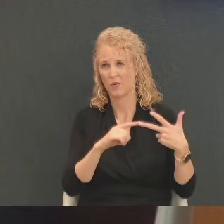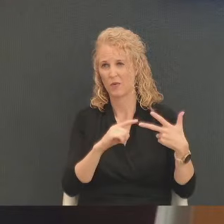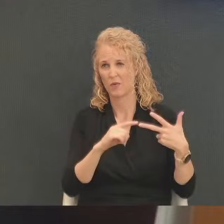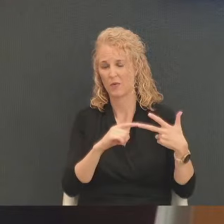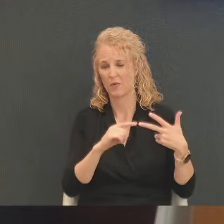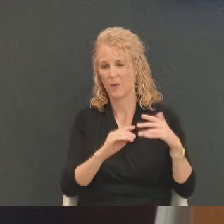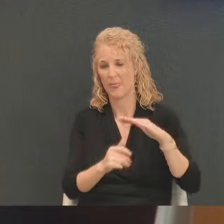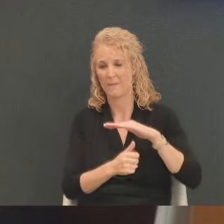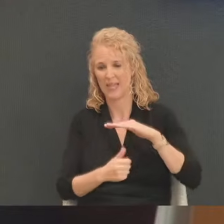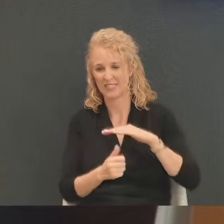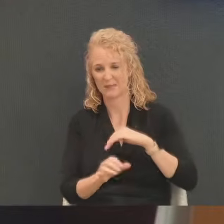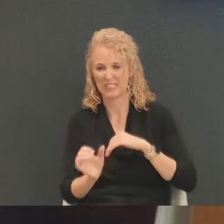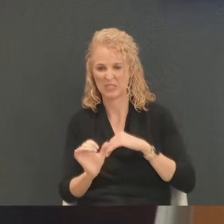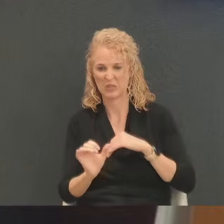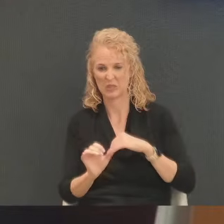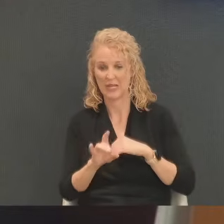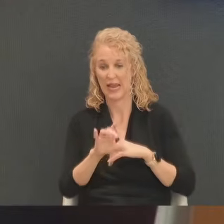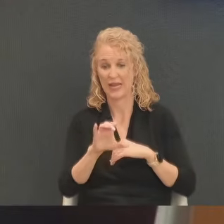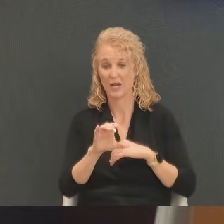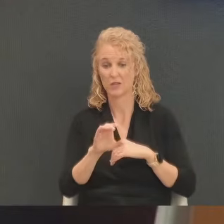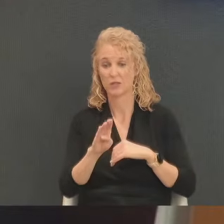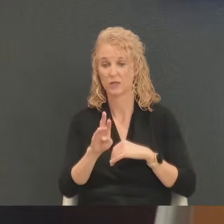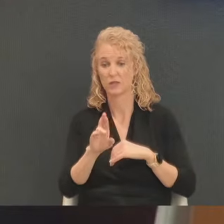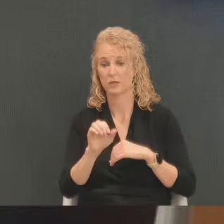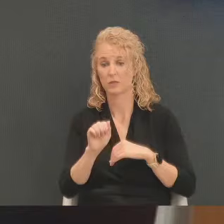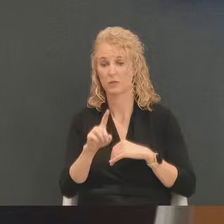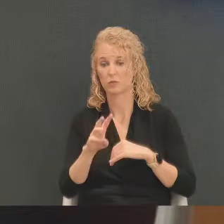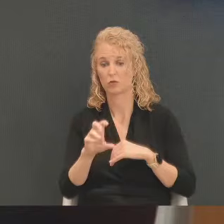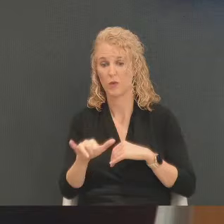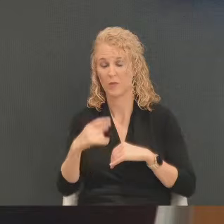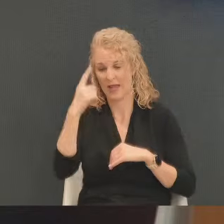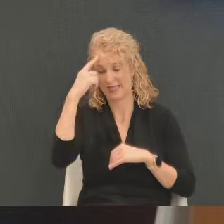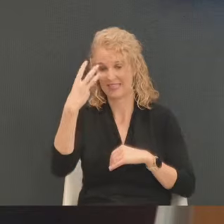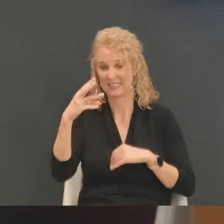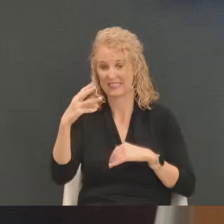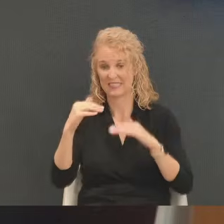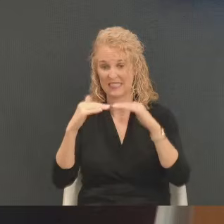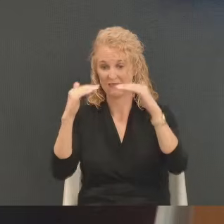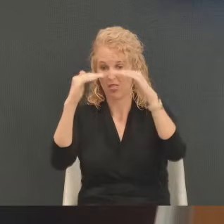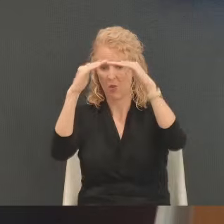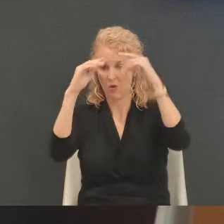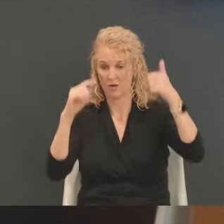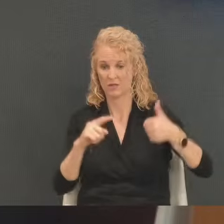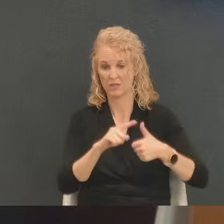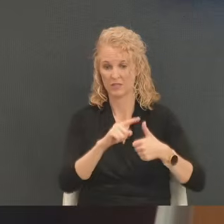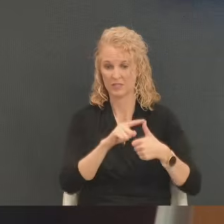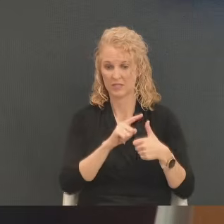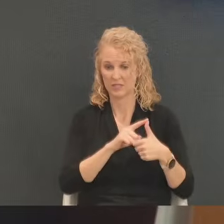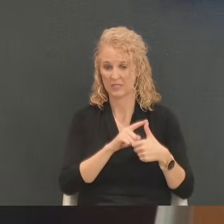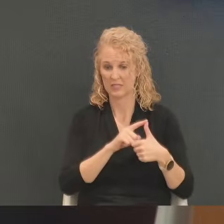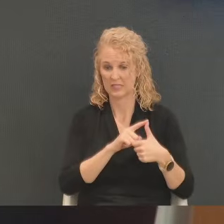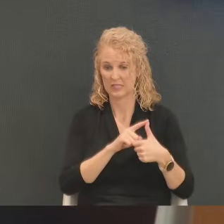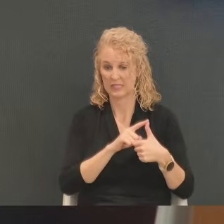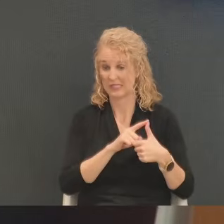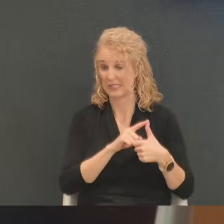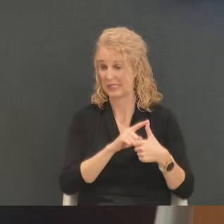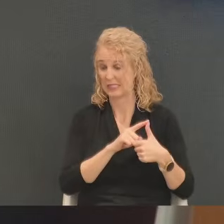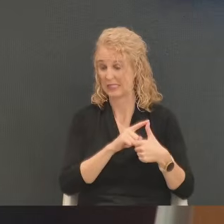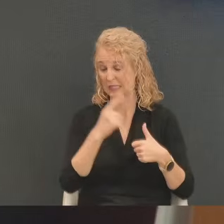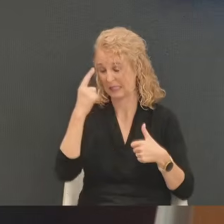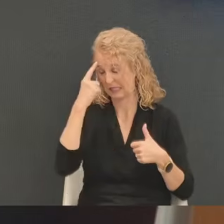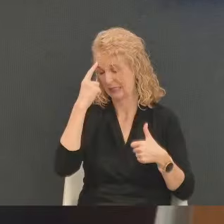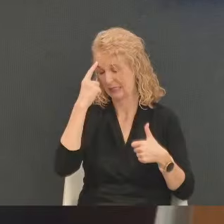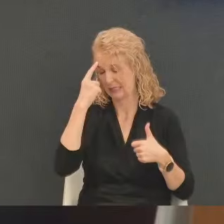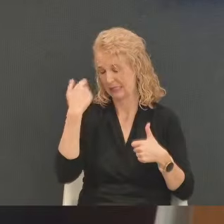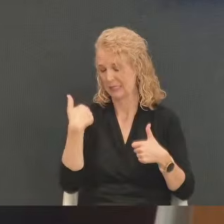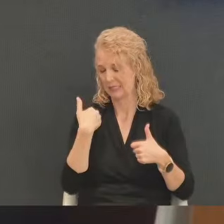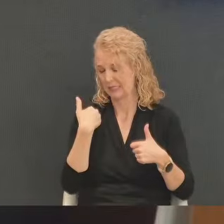or not. 800 Broadway I believe there's 16 floors there. 230 East 9th I believe has nine floors,